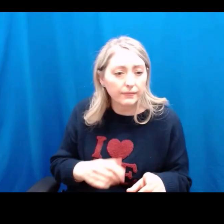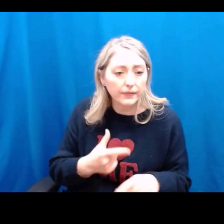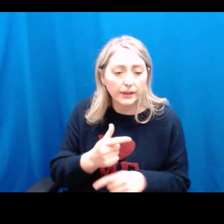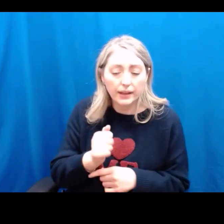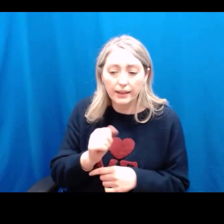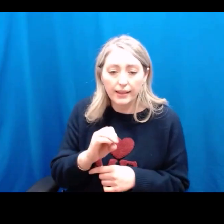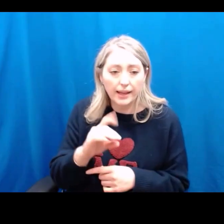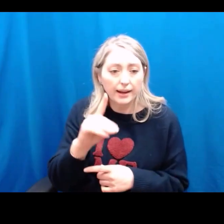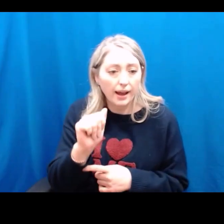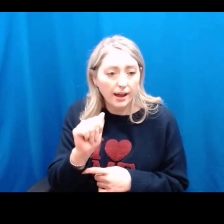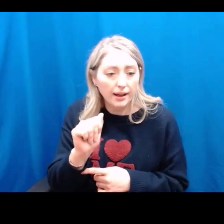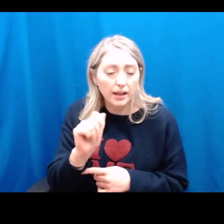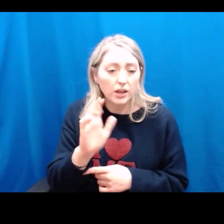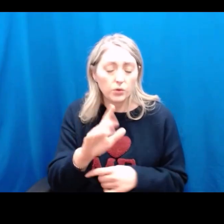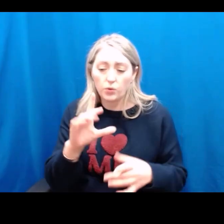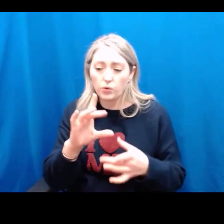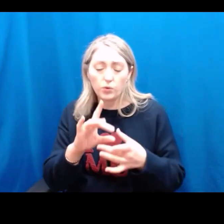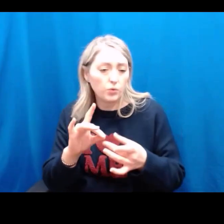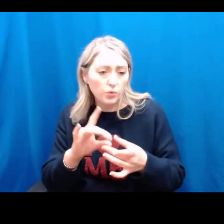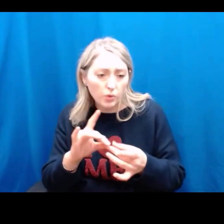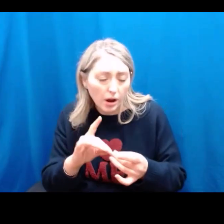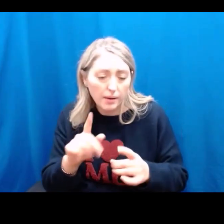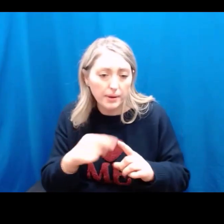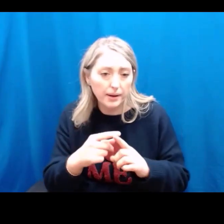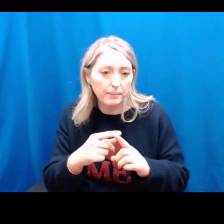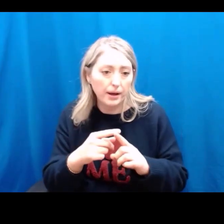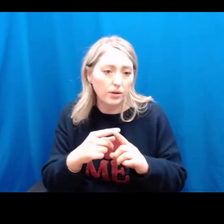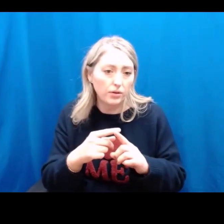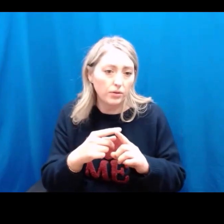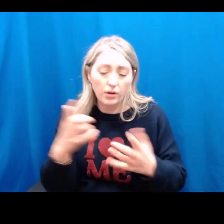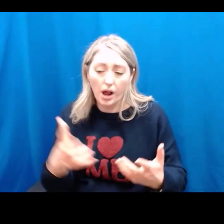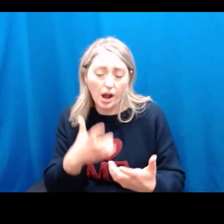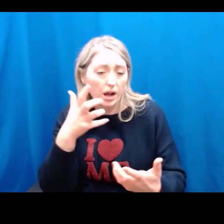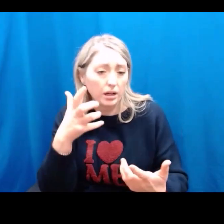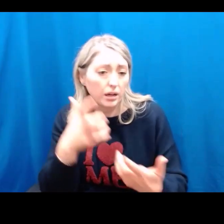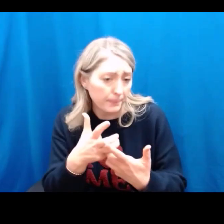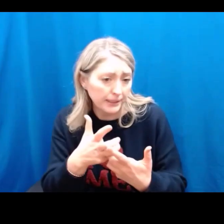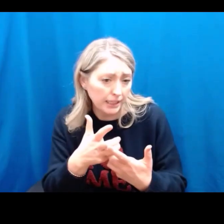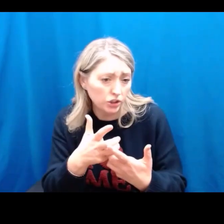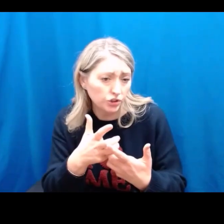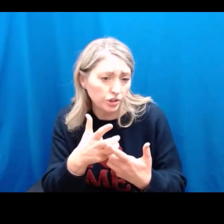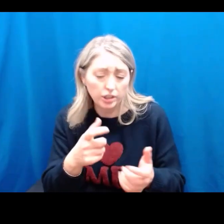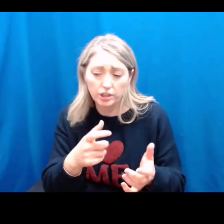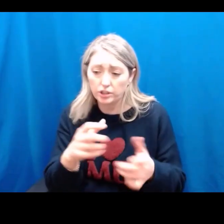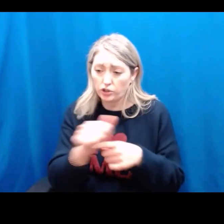posting the training requirements, in my experience,